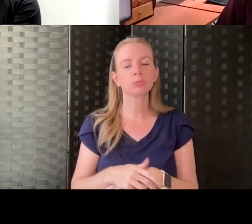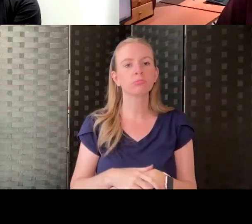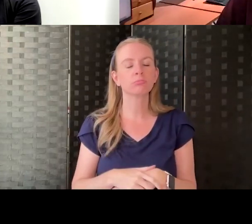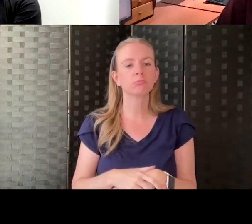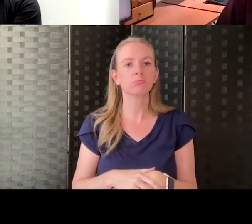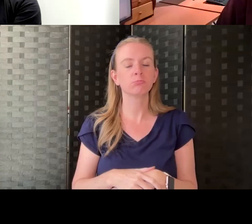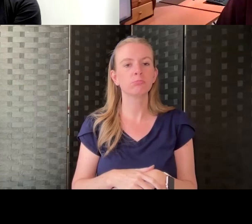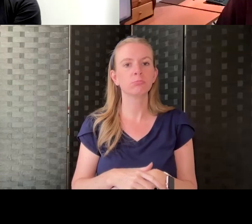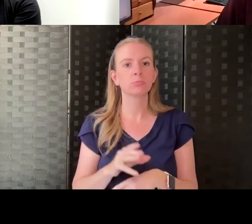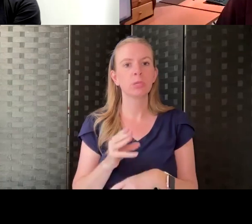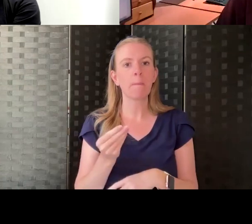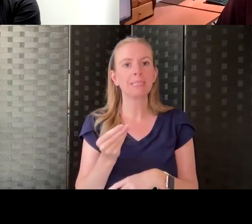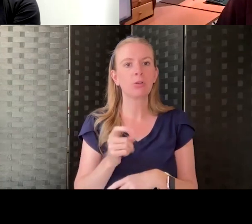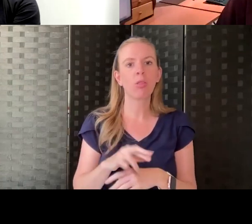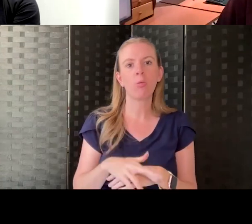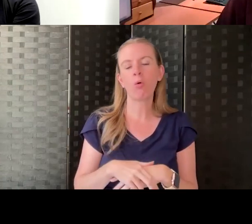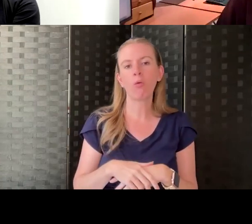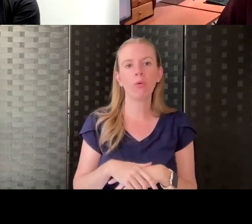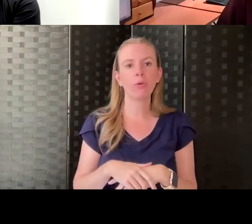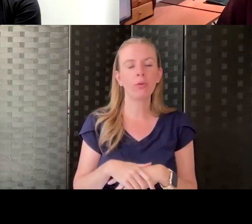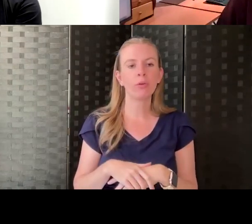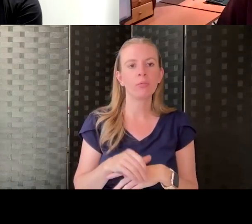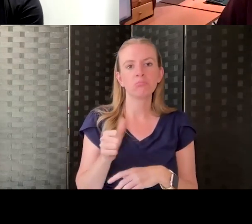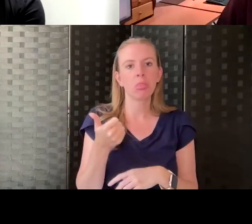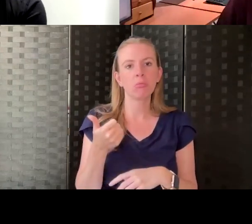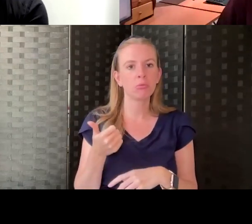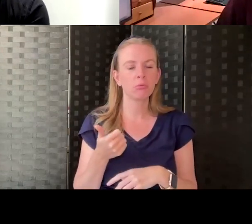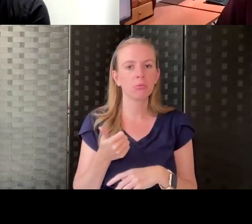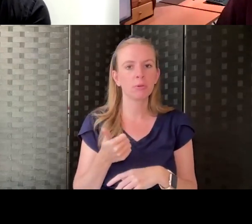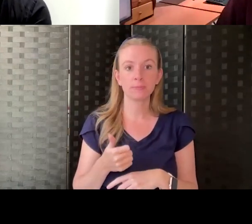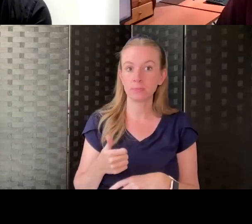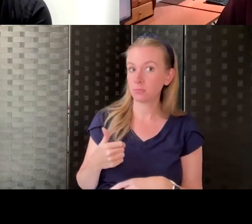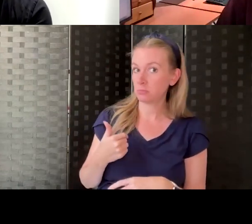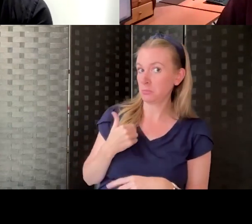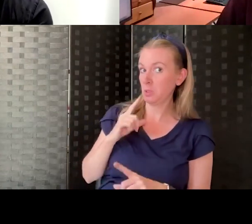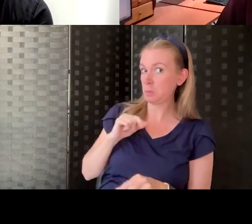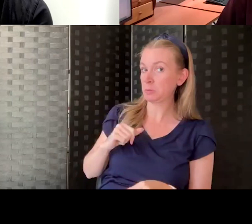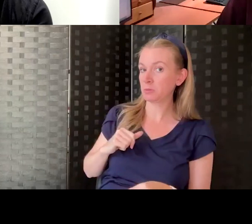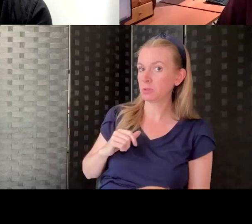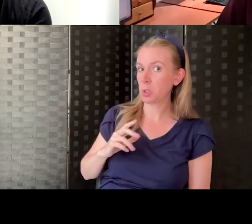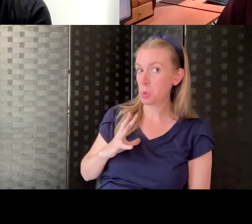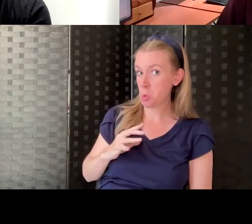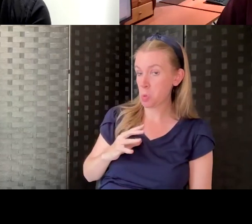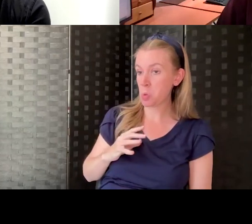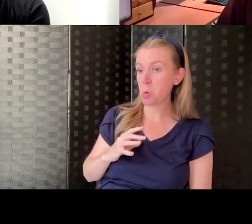use material or some other -- might come back to them is cool, then you get to answer the questions